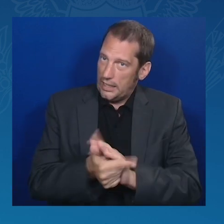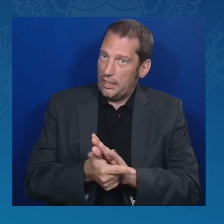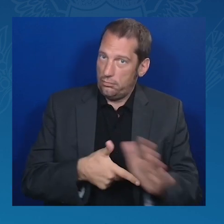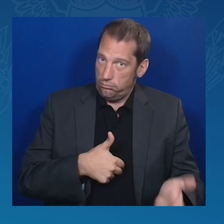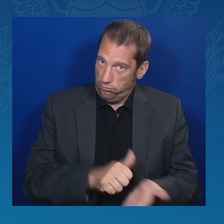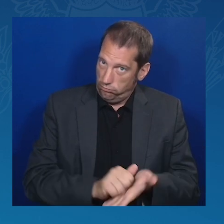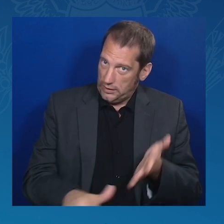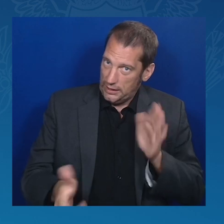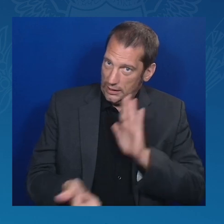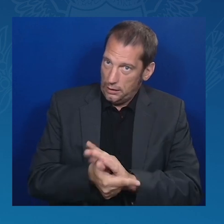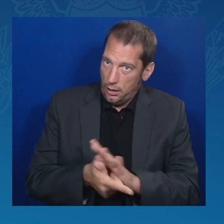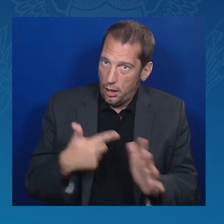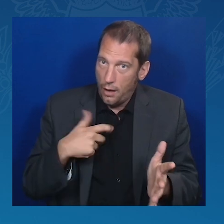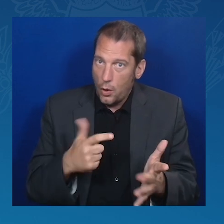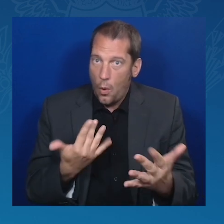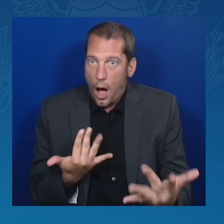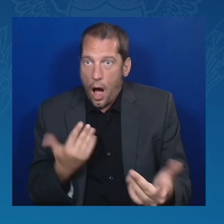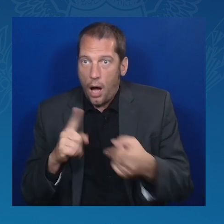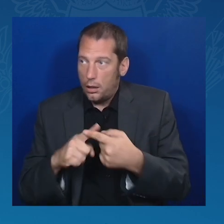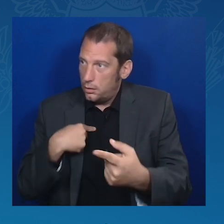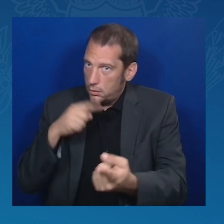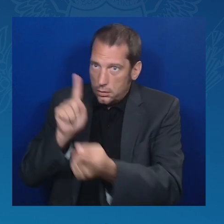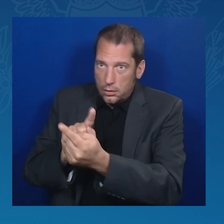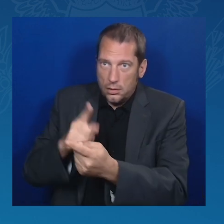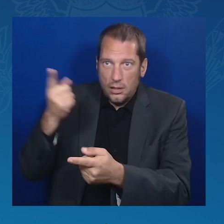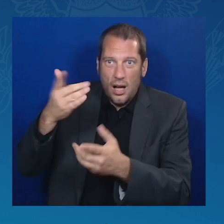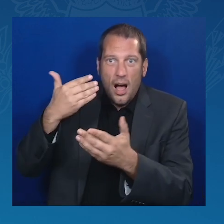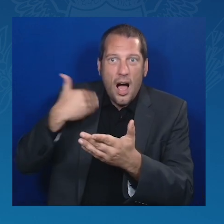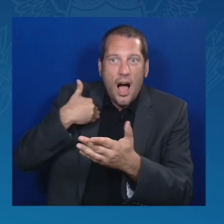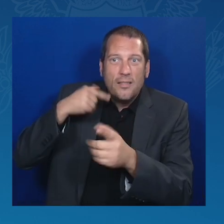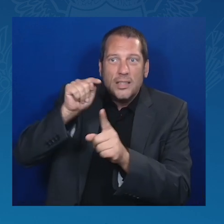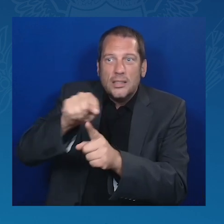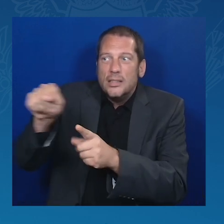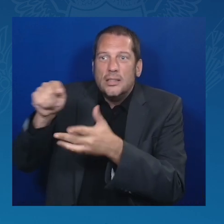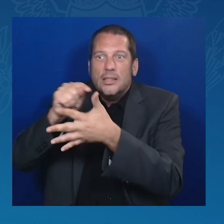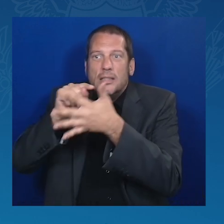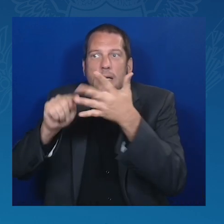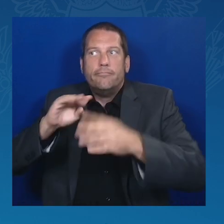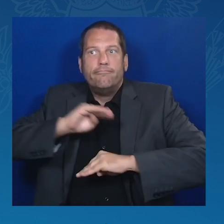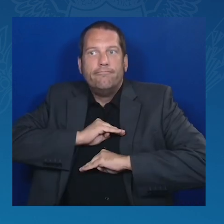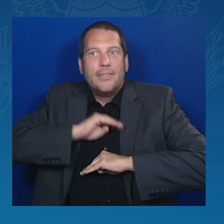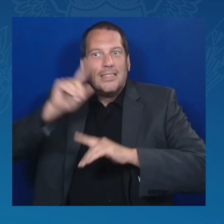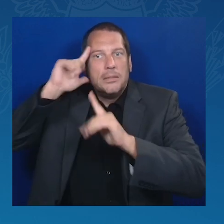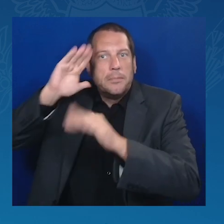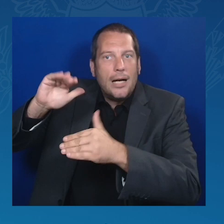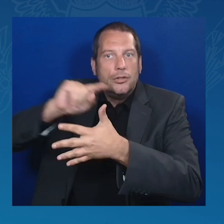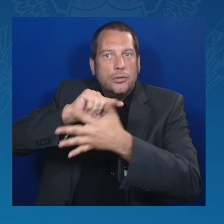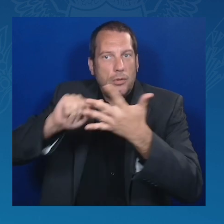I went into septic shock twice and permanently lost the full functionality of my reproductive organs.